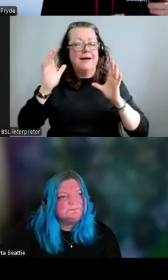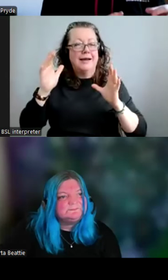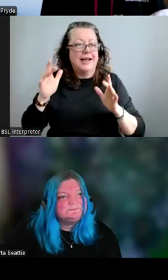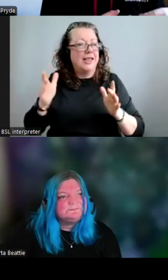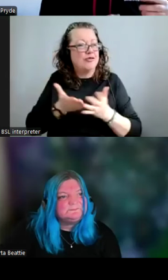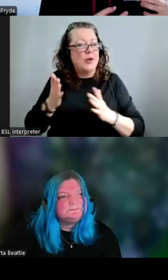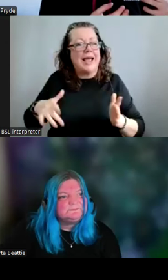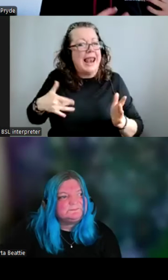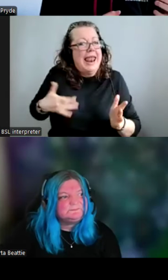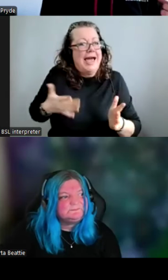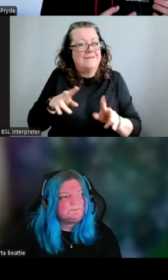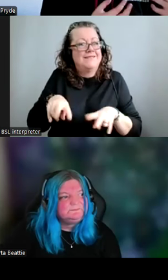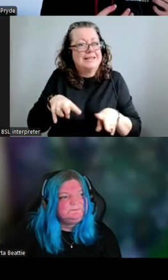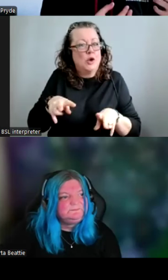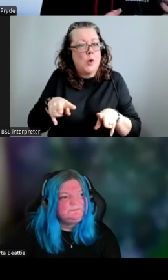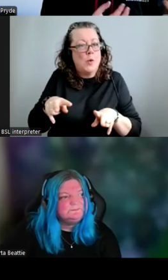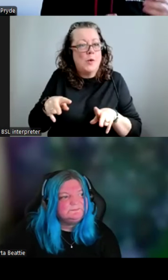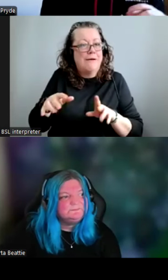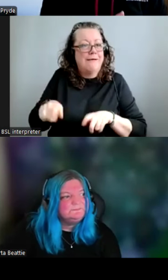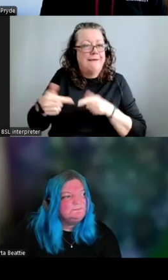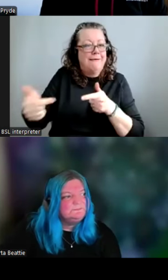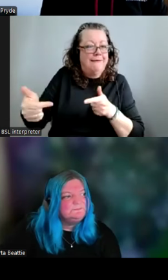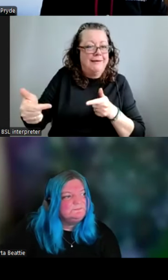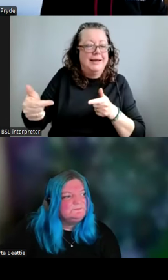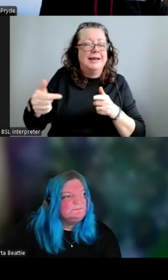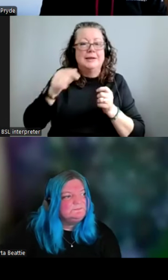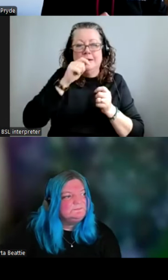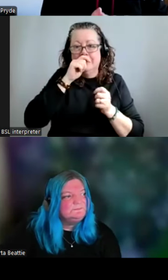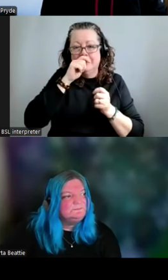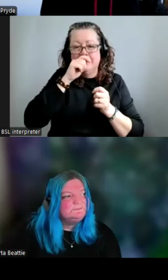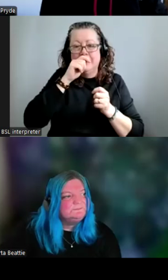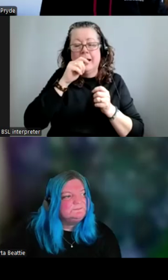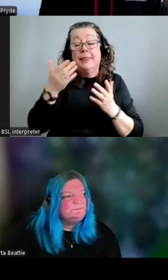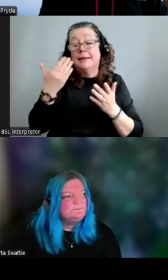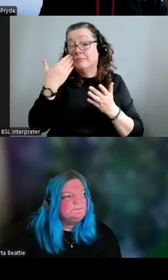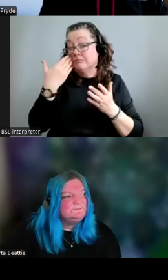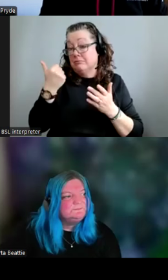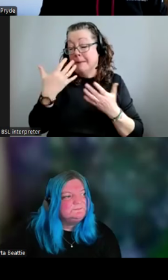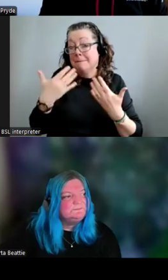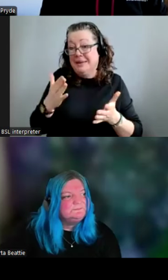They've recently done a collaboration with the Meta smart glasses to enable to make that real-time, and they're looking at AI.